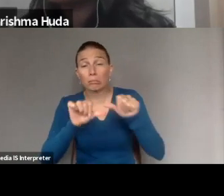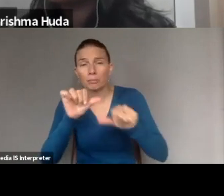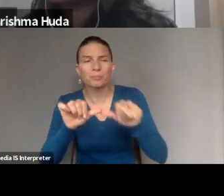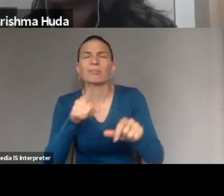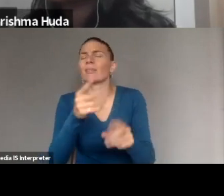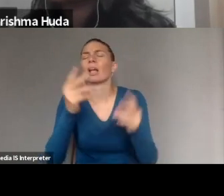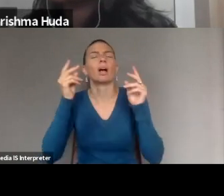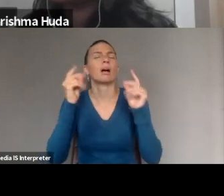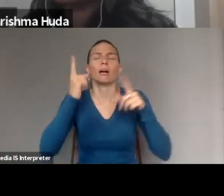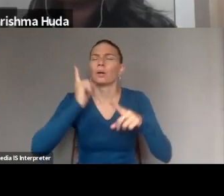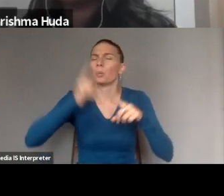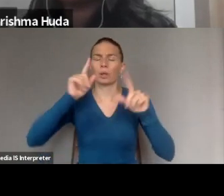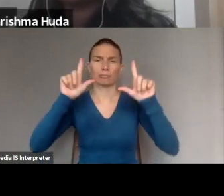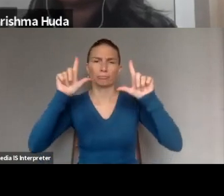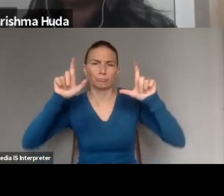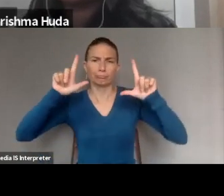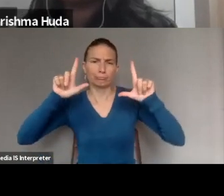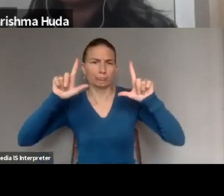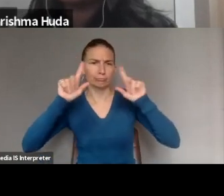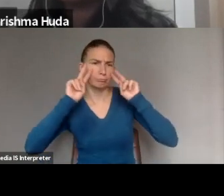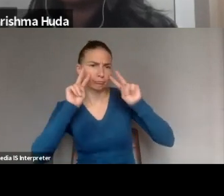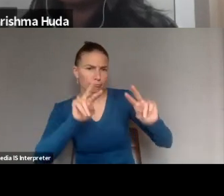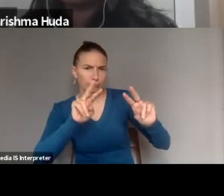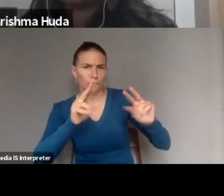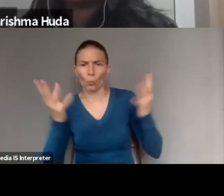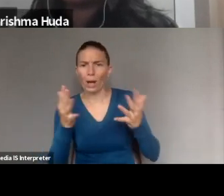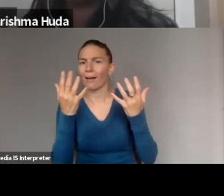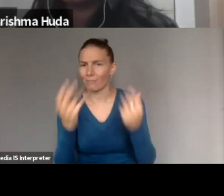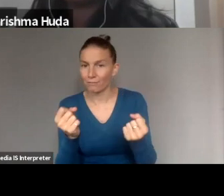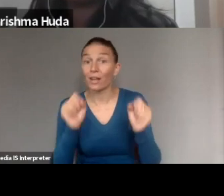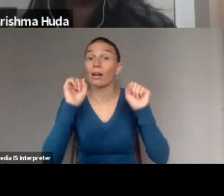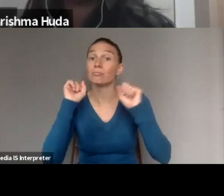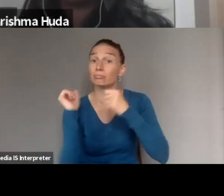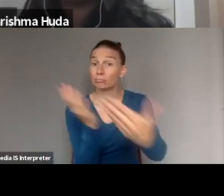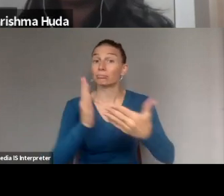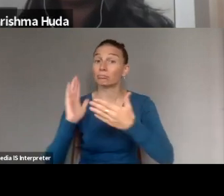of the various response mechanisms that are in place. And the light orange boxes